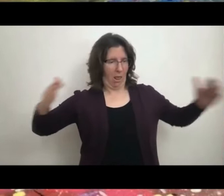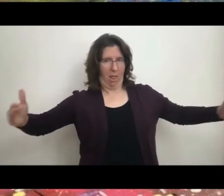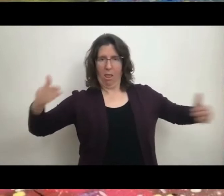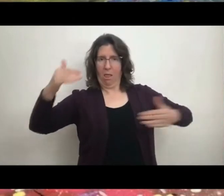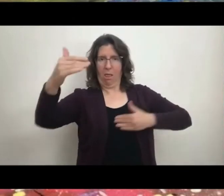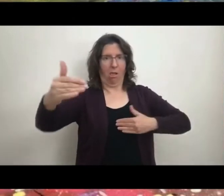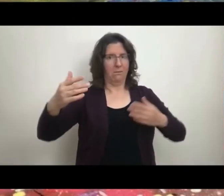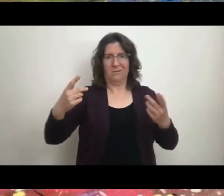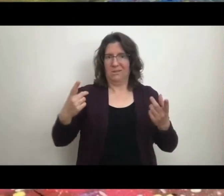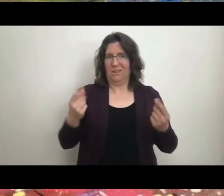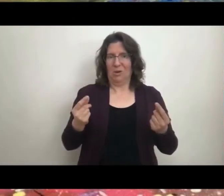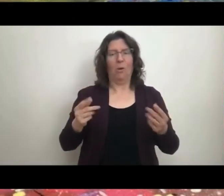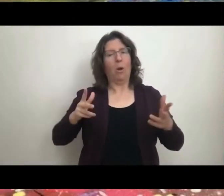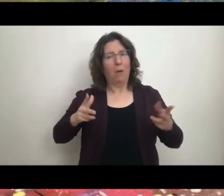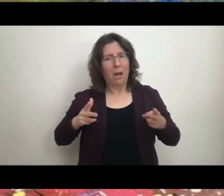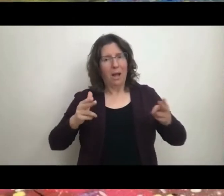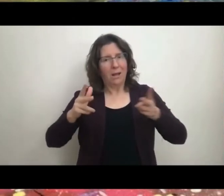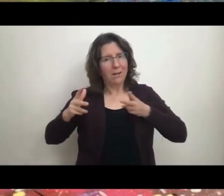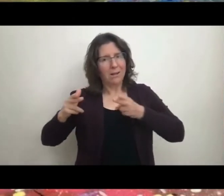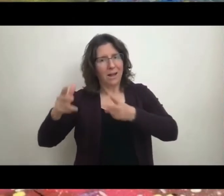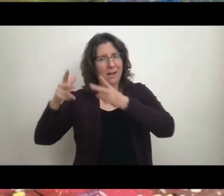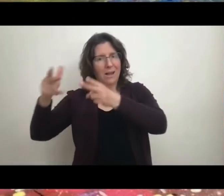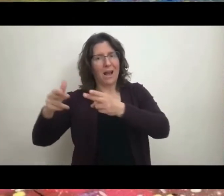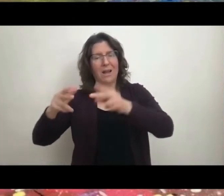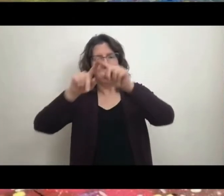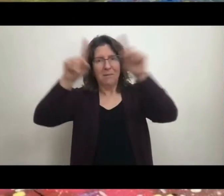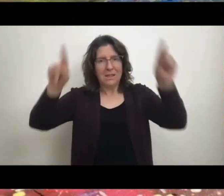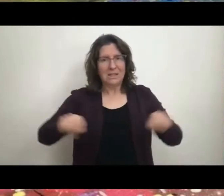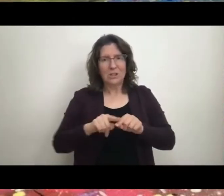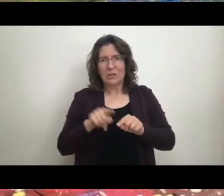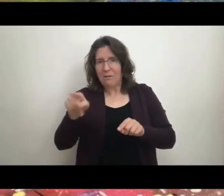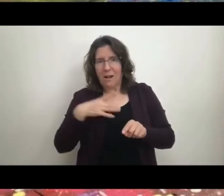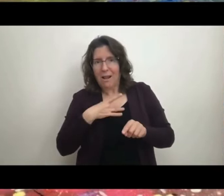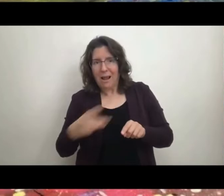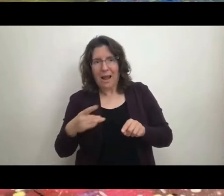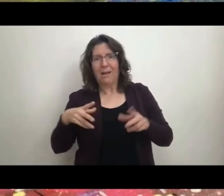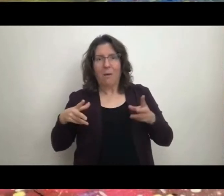The painting itself was too large to try and mount, so it was cut up into sections and each student was